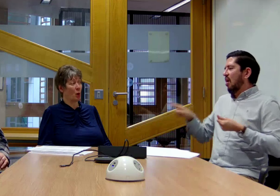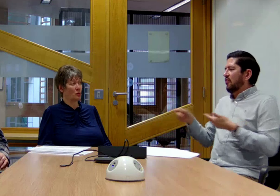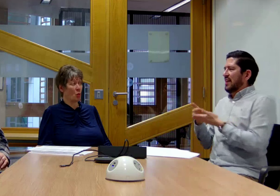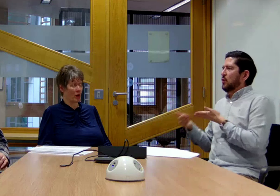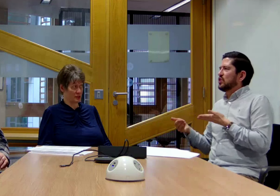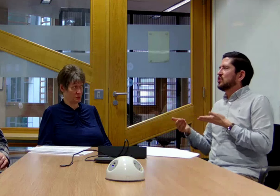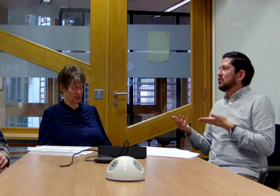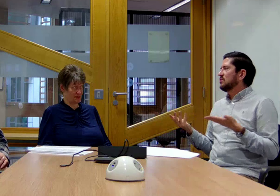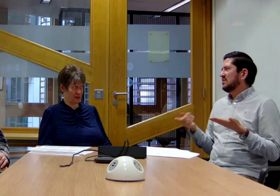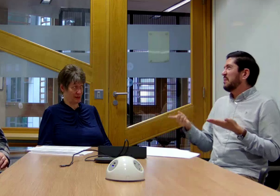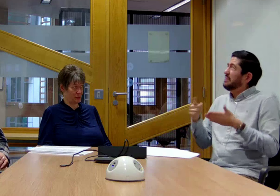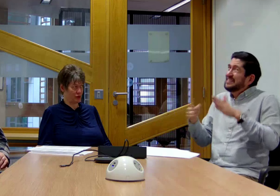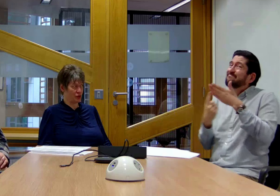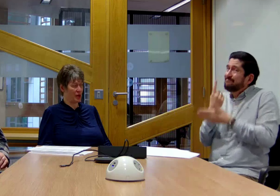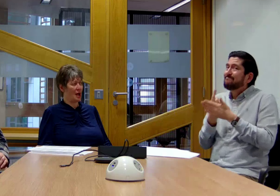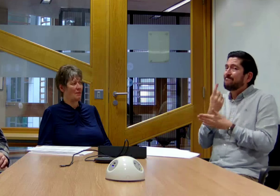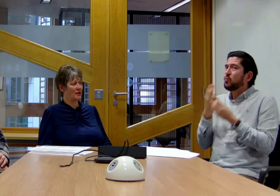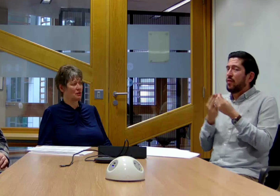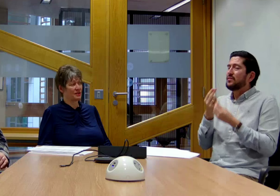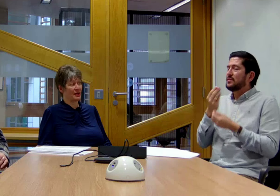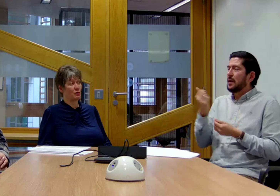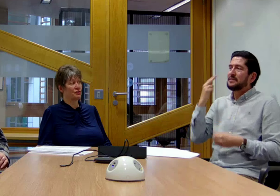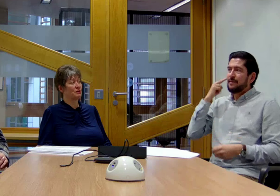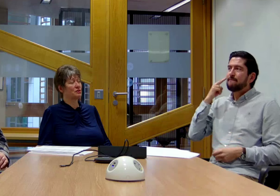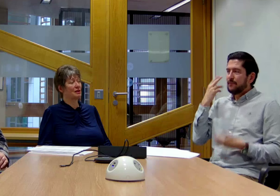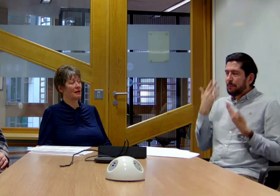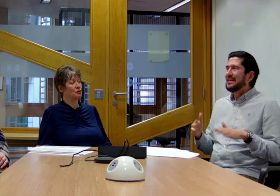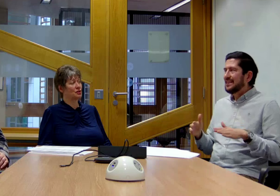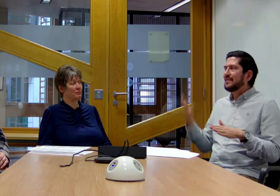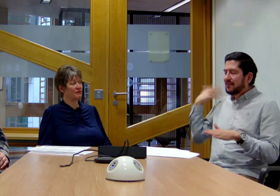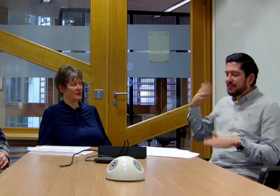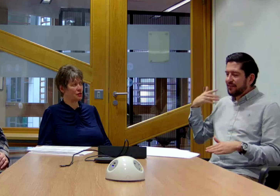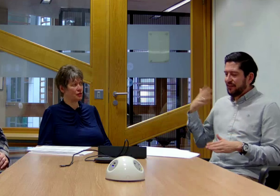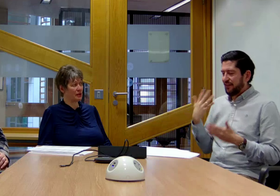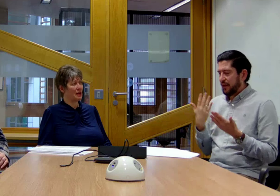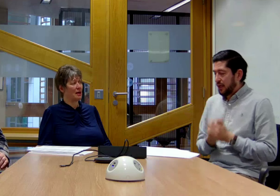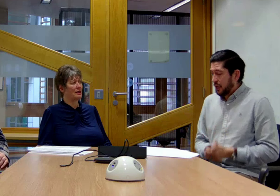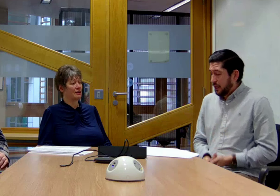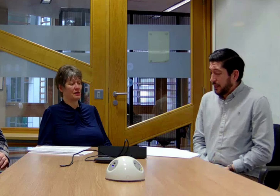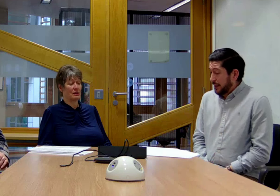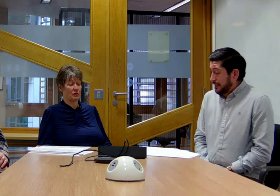think that it's appropriate to focus only on one specific language, because that will